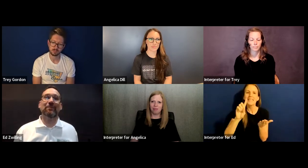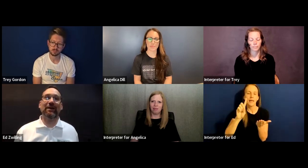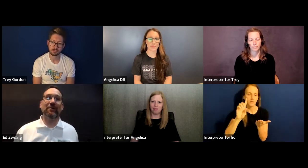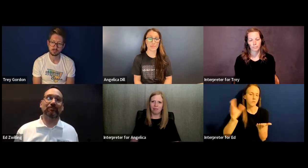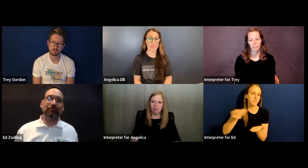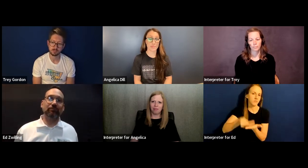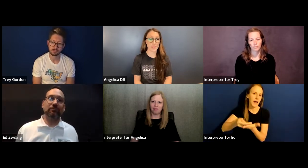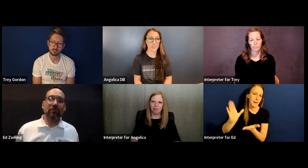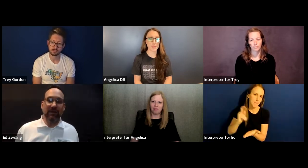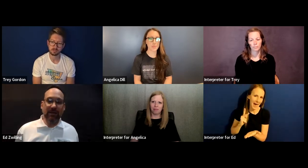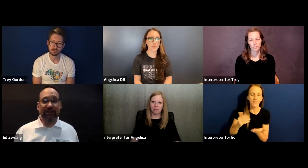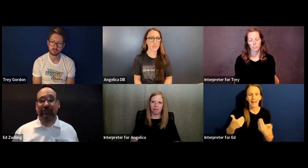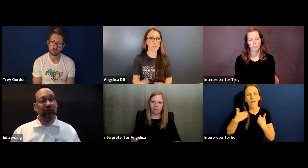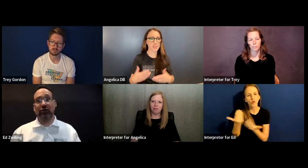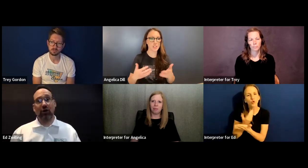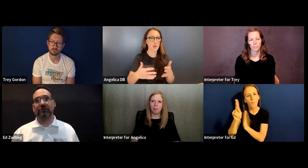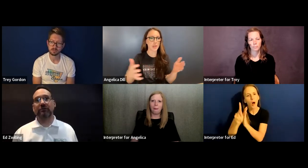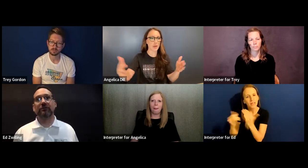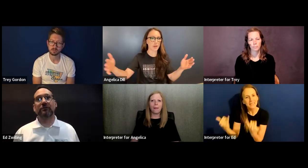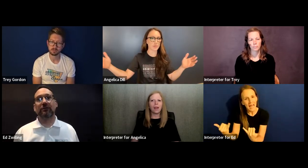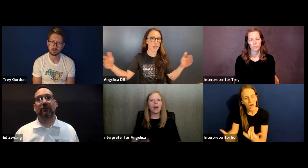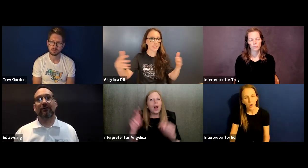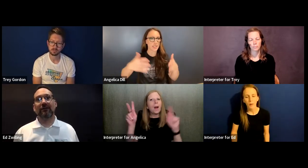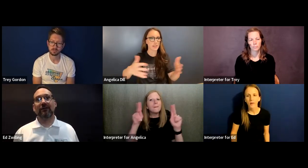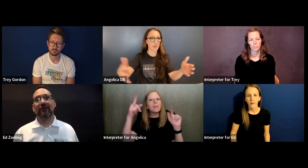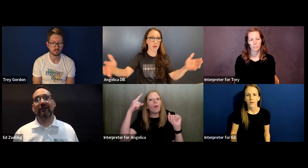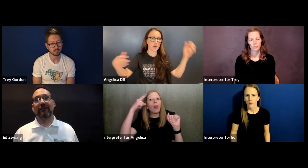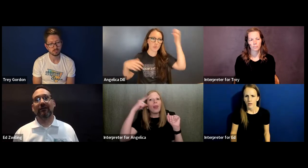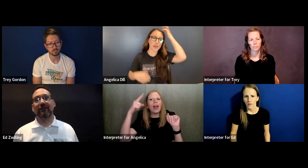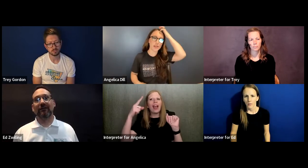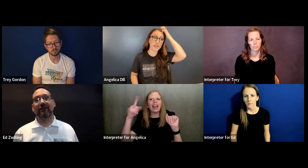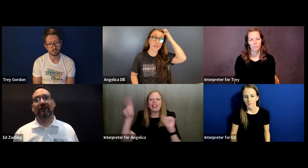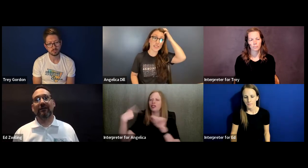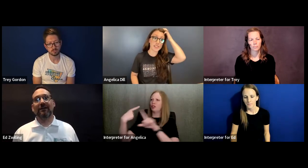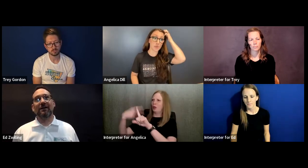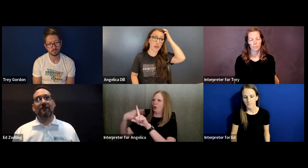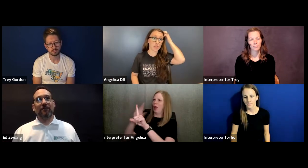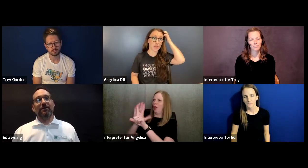but um do people think that they're just going around renting their own uh accessible bathroom